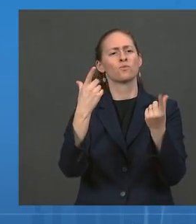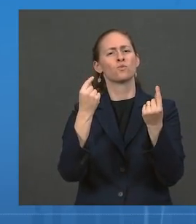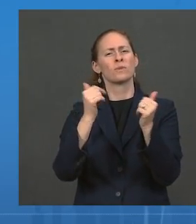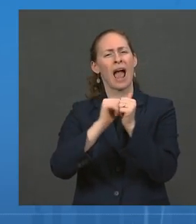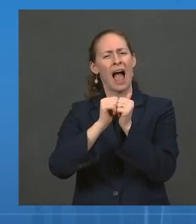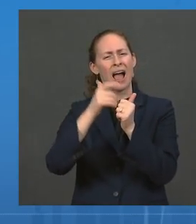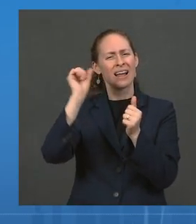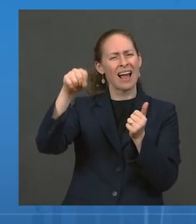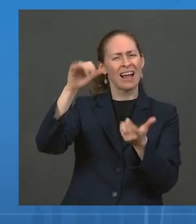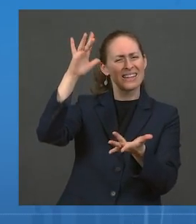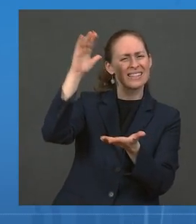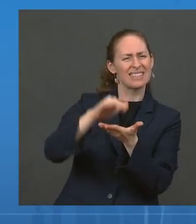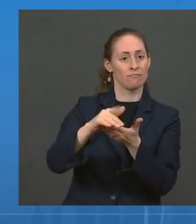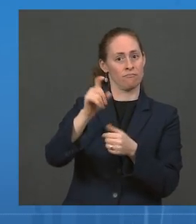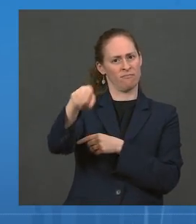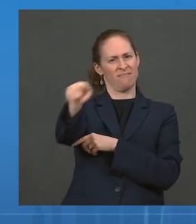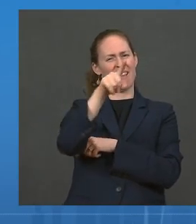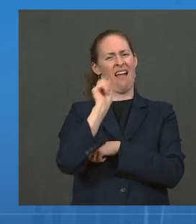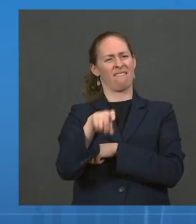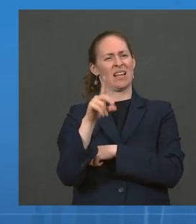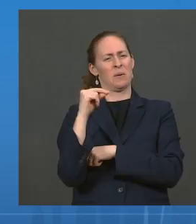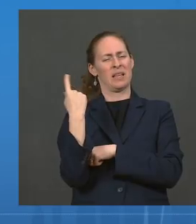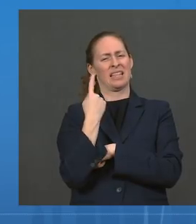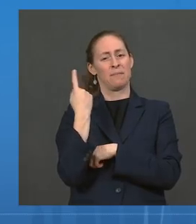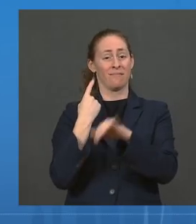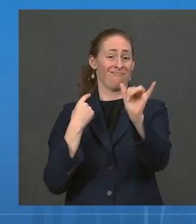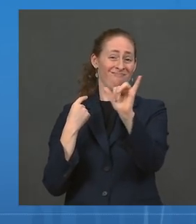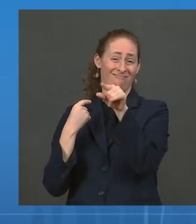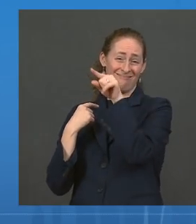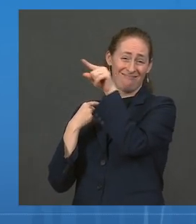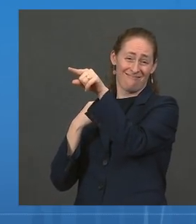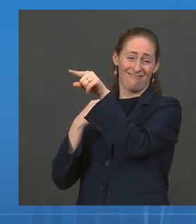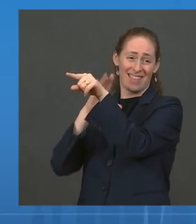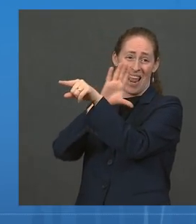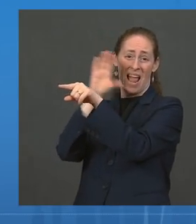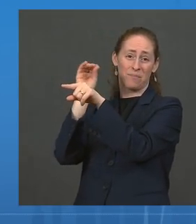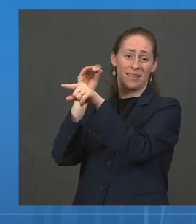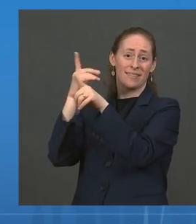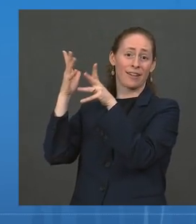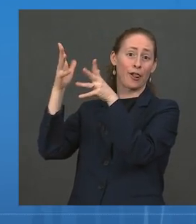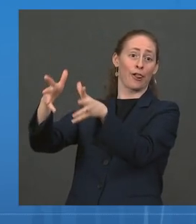but we also need these companies to move faster and more effectively than they're currently moving.